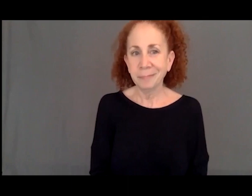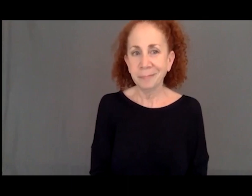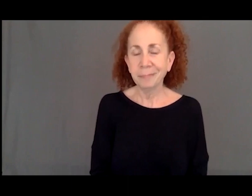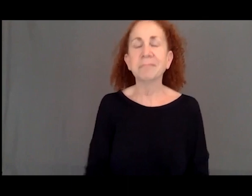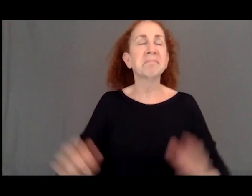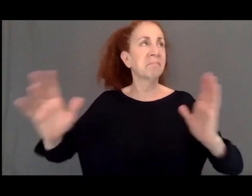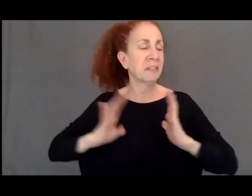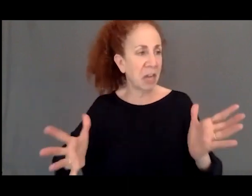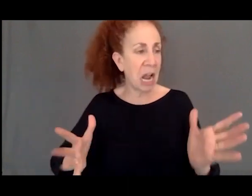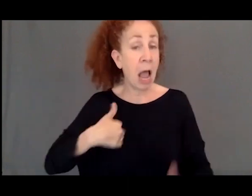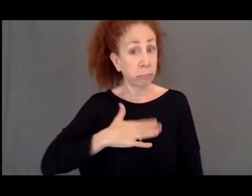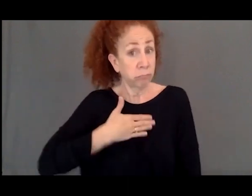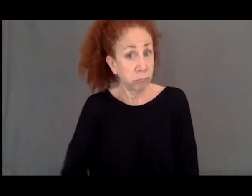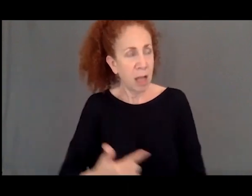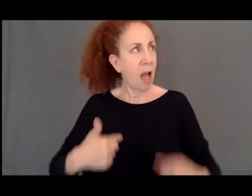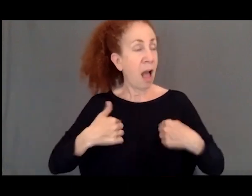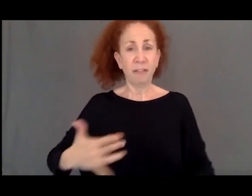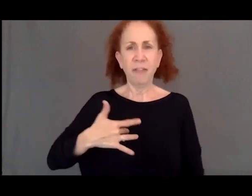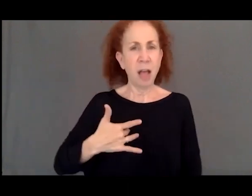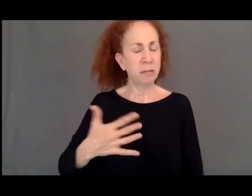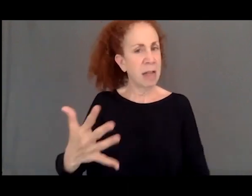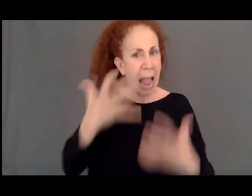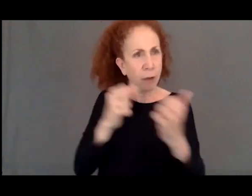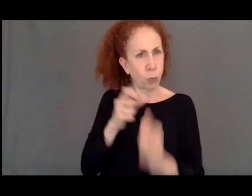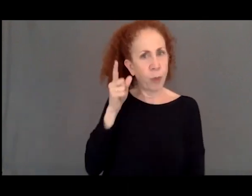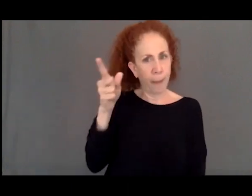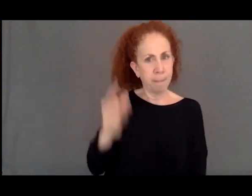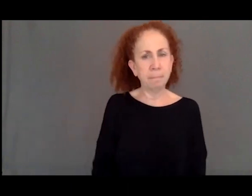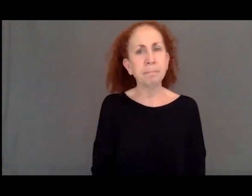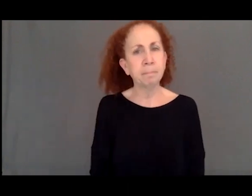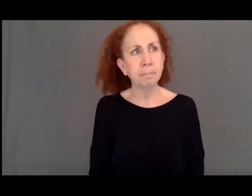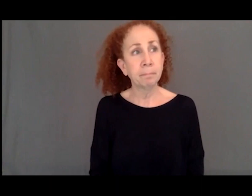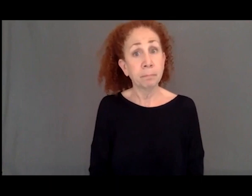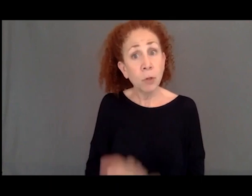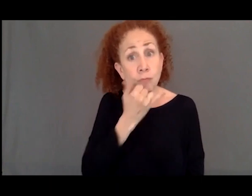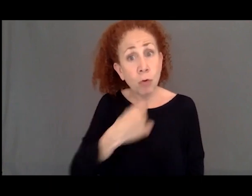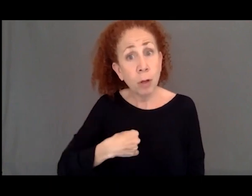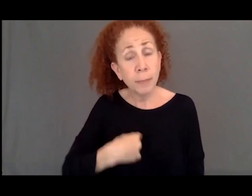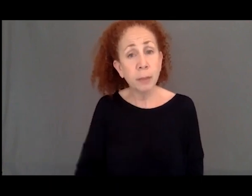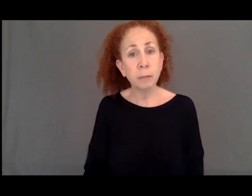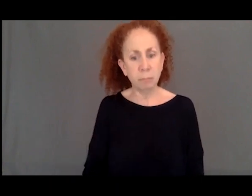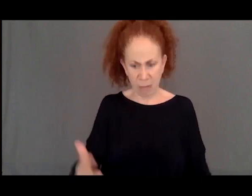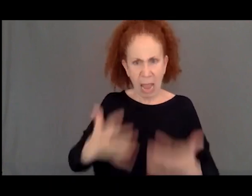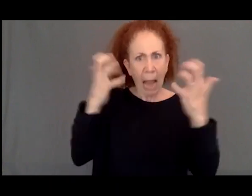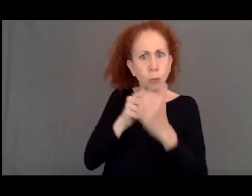"I confess to being angry with the auteur. But was I wrong in being angry?